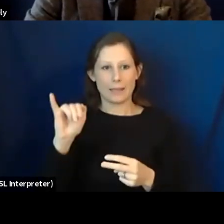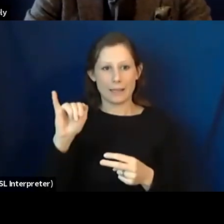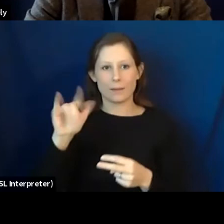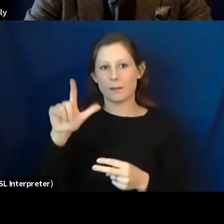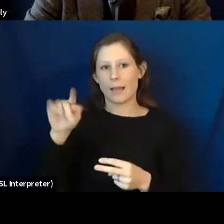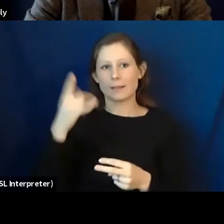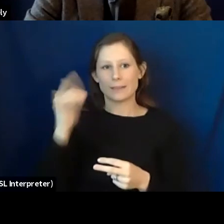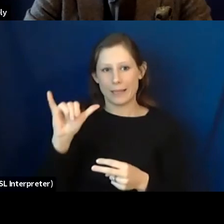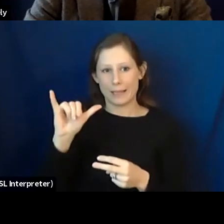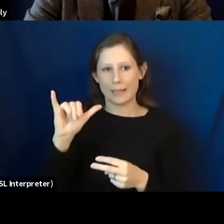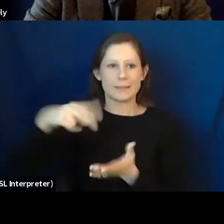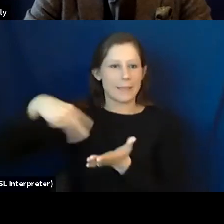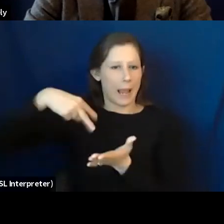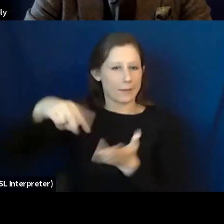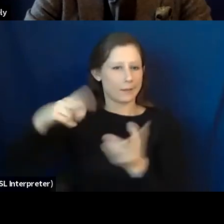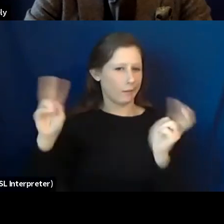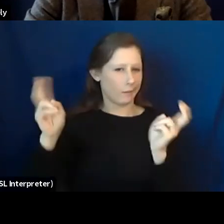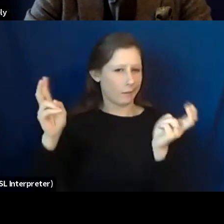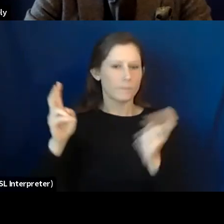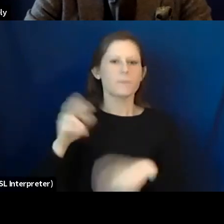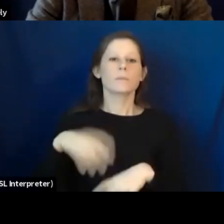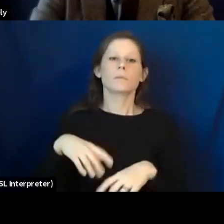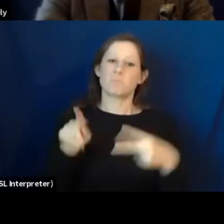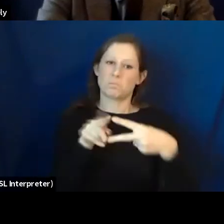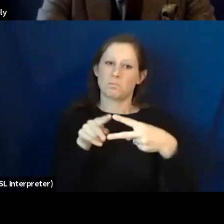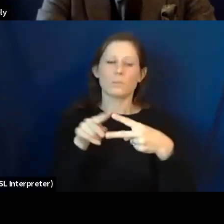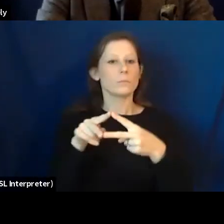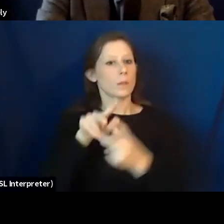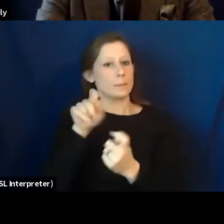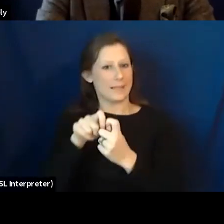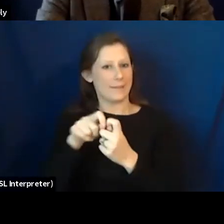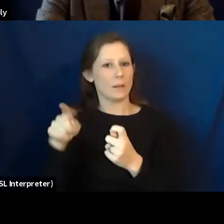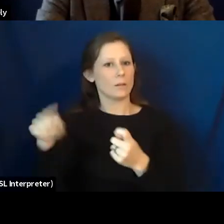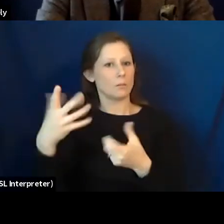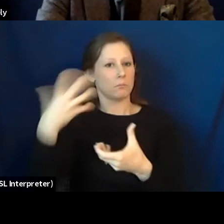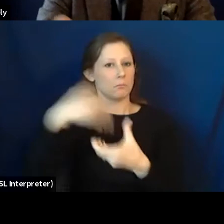were dancers who were involved who were um who were disabled in in many different ways